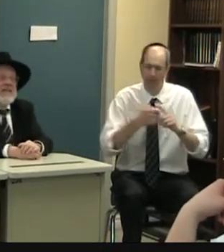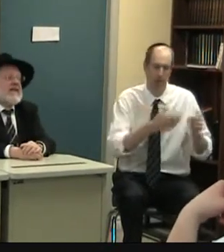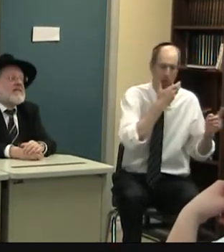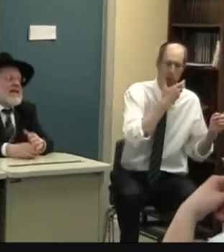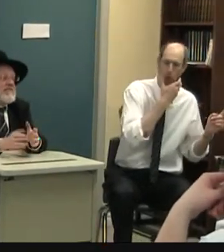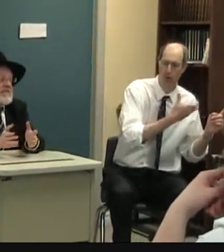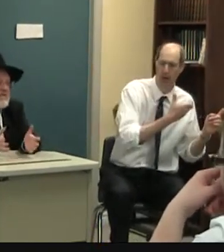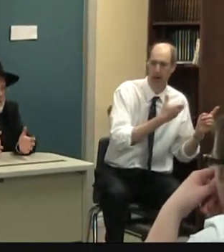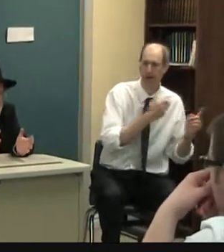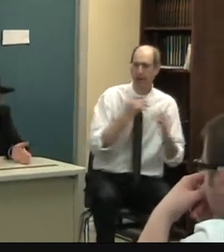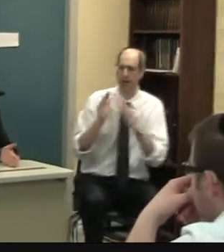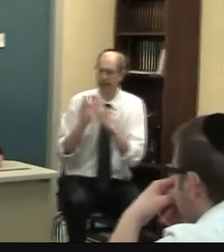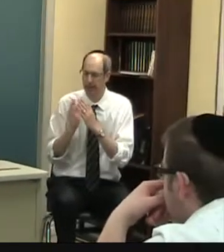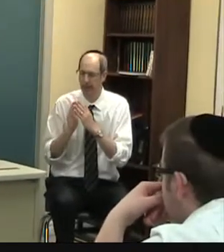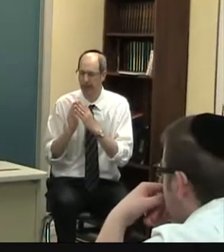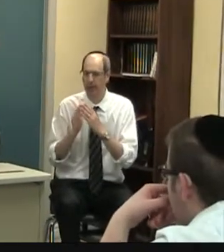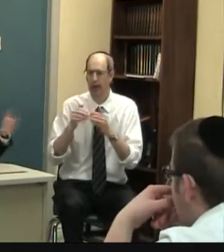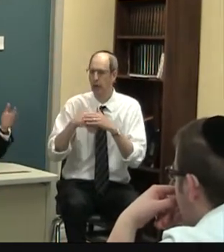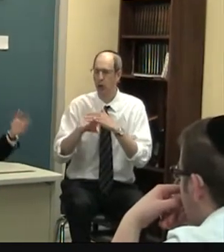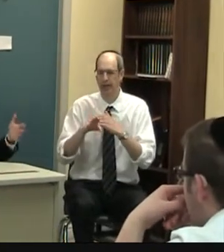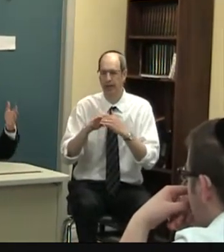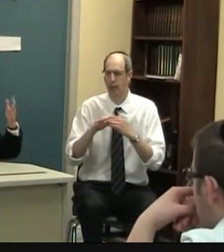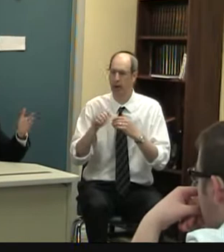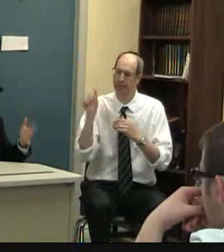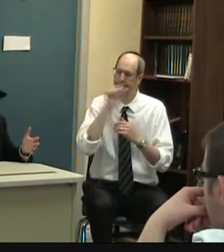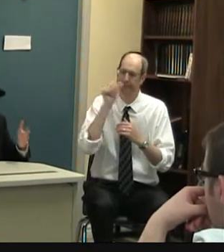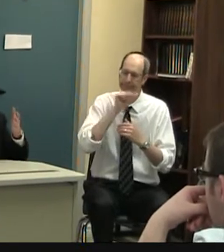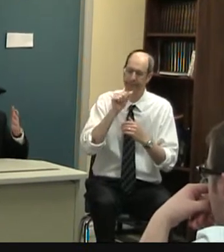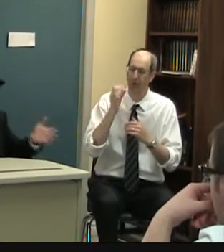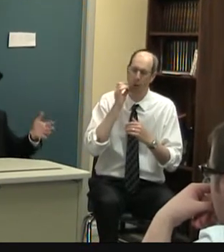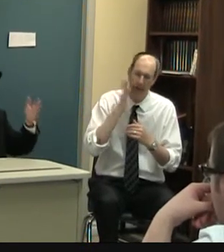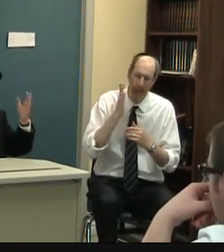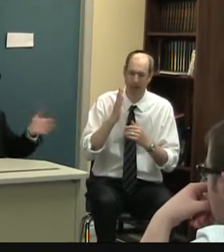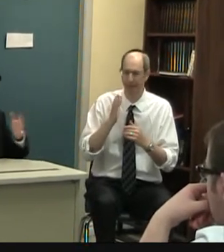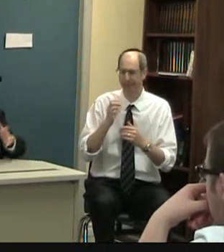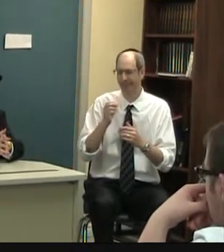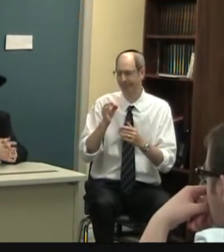He stops into a local tavern and he orders himself a hot tea it's a few companies do pennies he has?